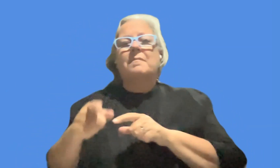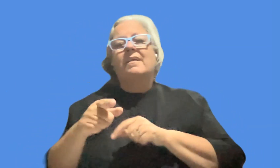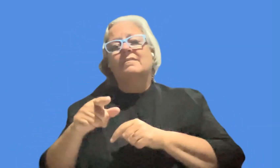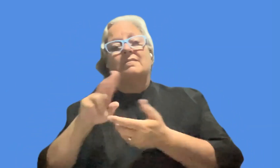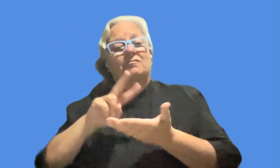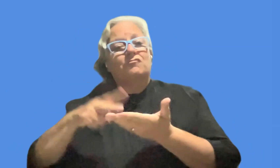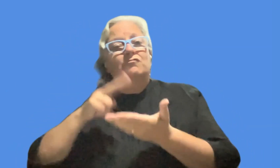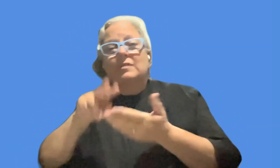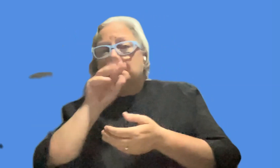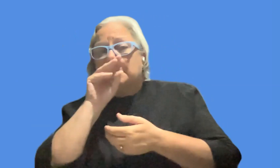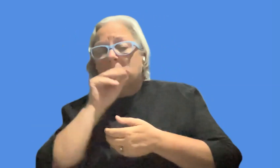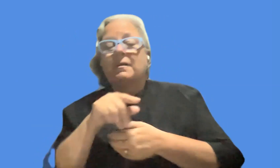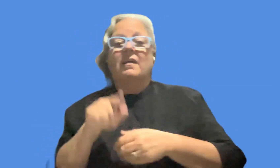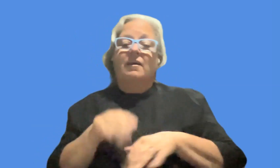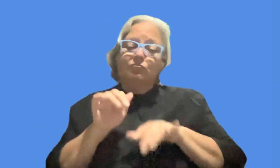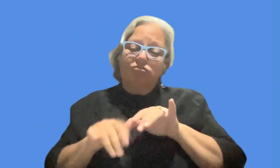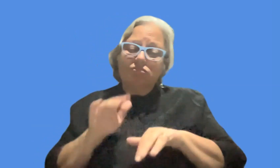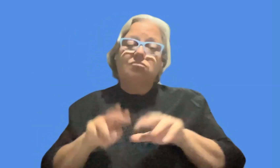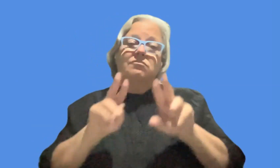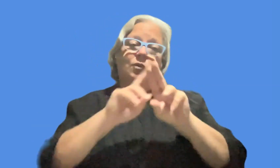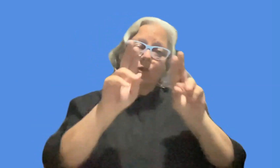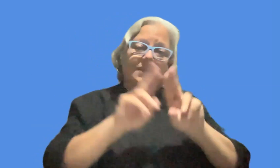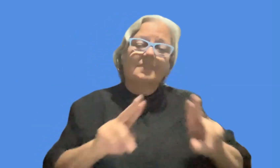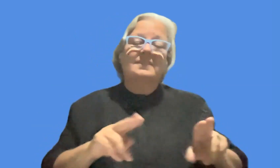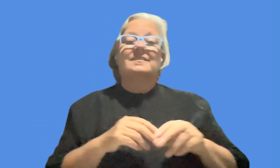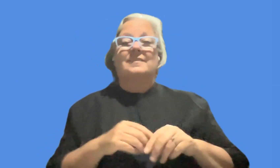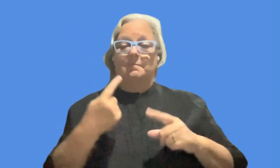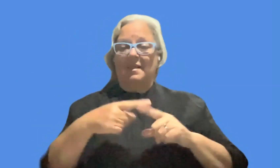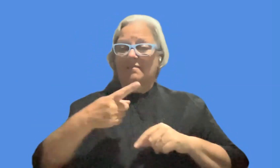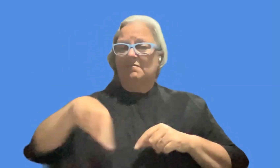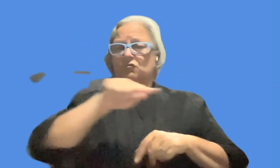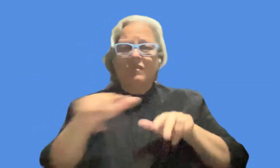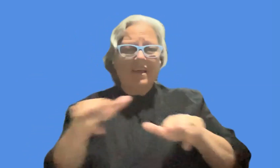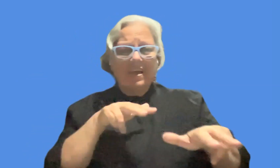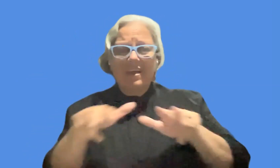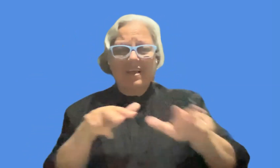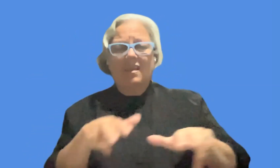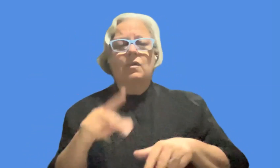speakers that dedicated the time to be with us, to our interpreters,